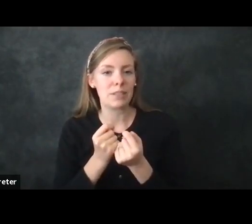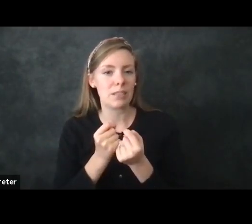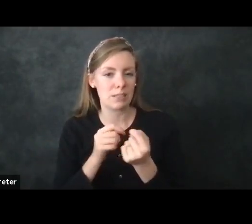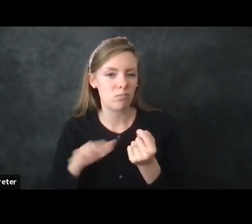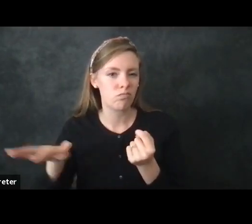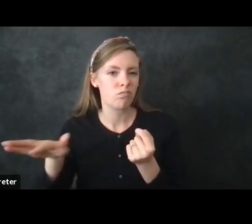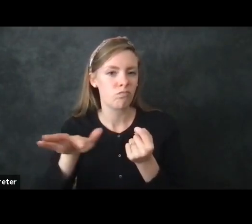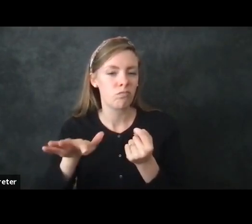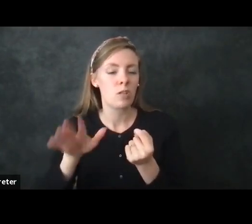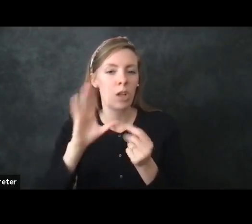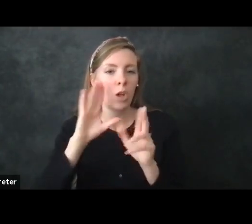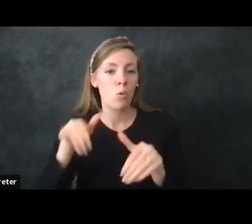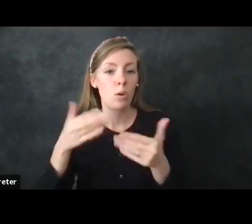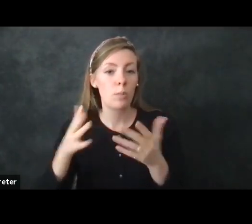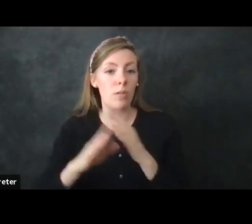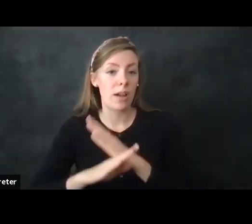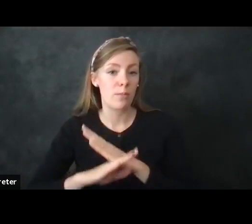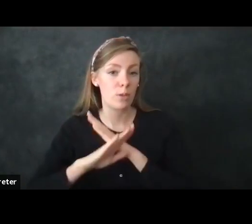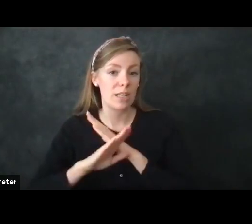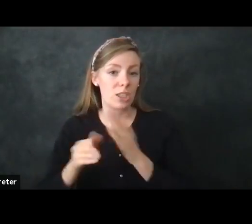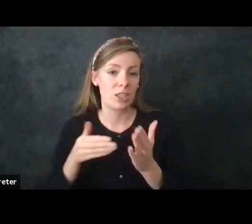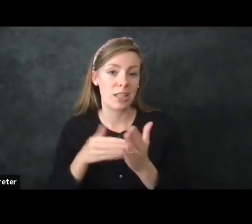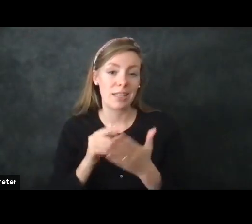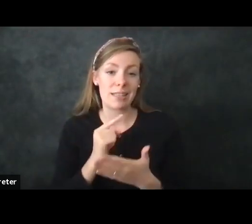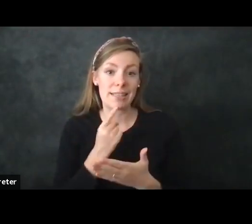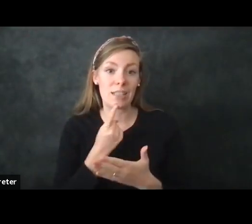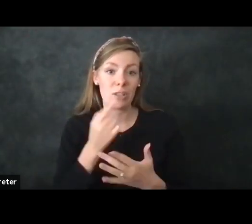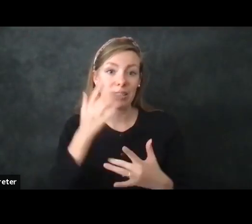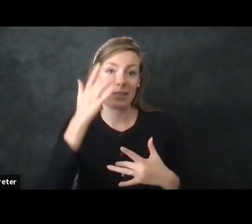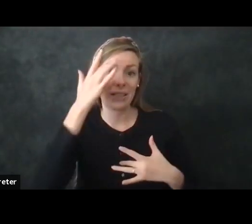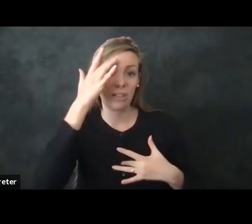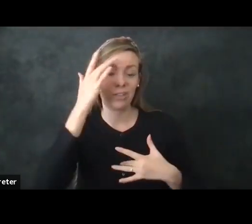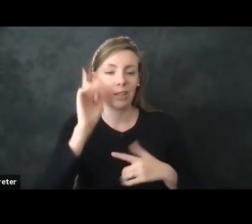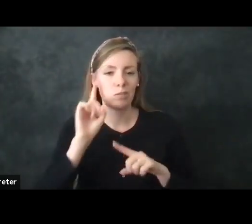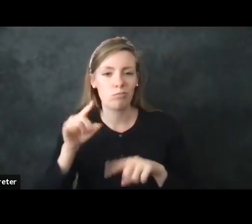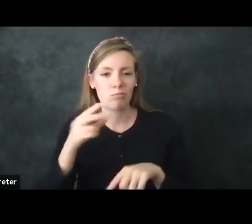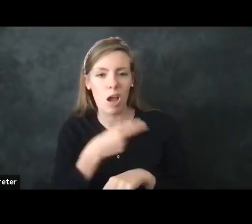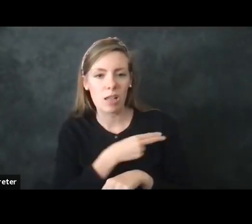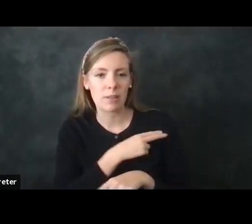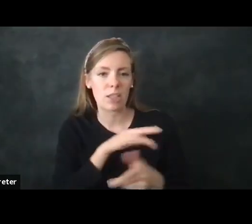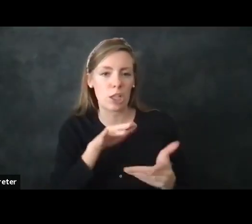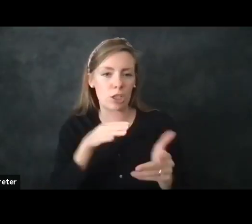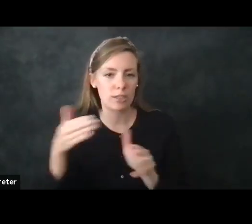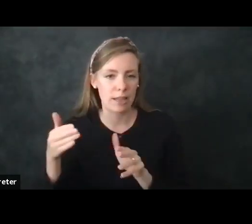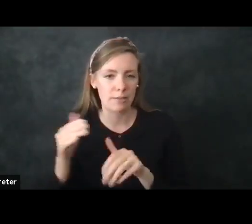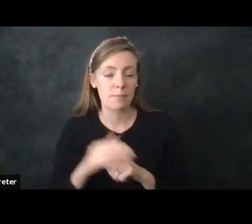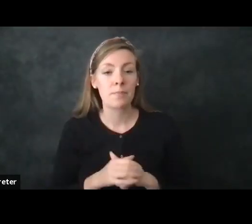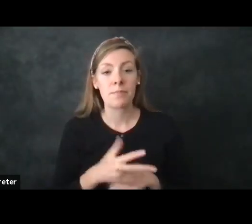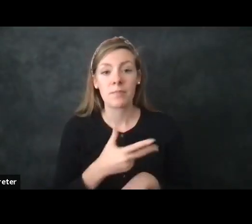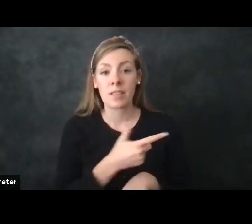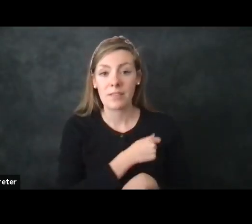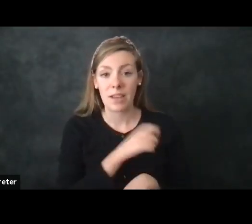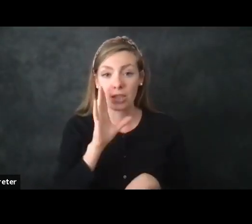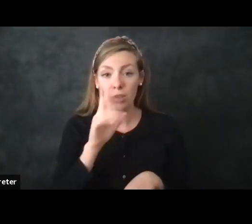provide excellent protection against severe illness, hospitalization and death. Vaccinations will also decrease disruption